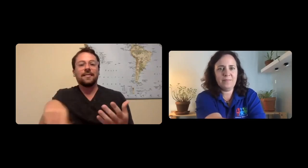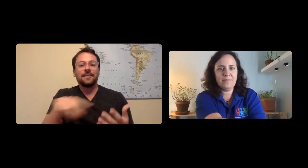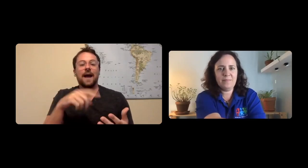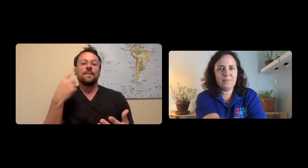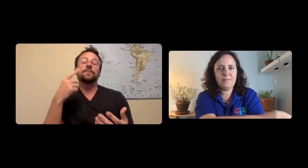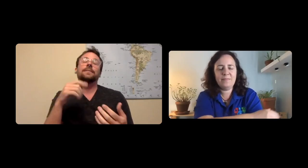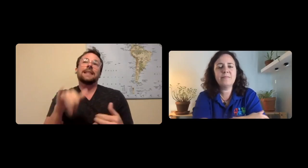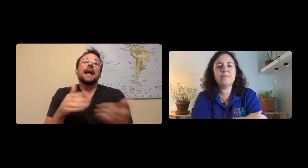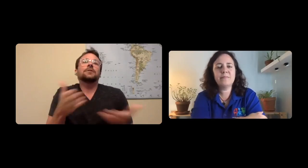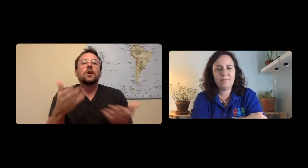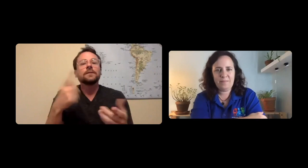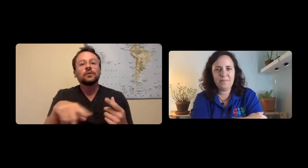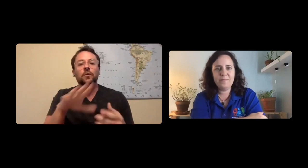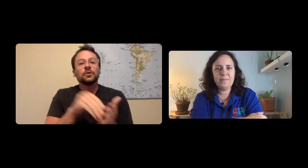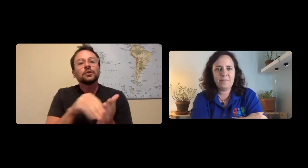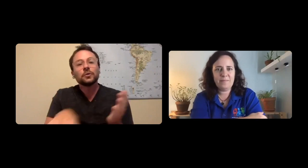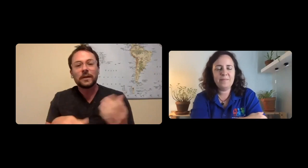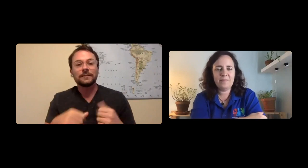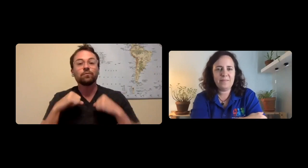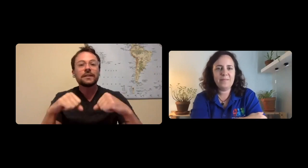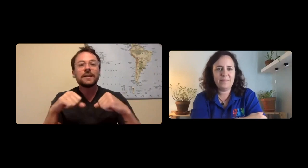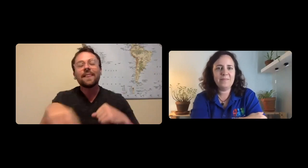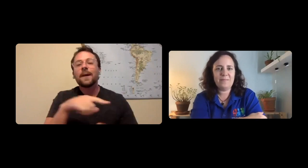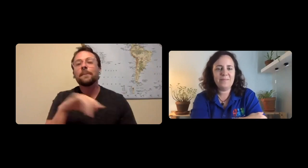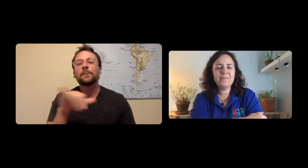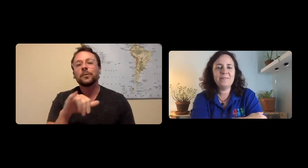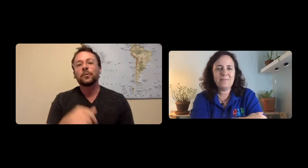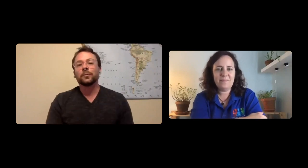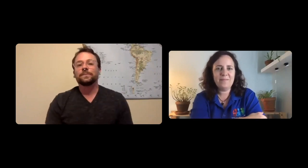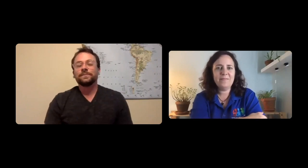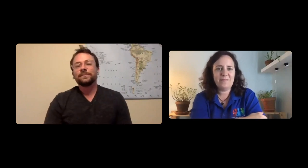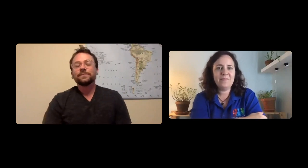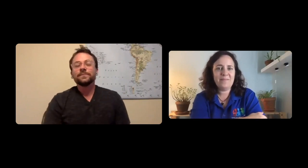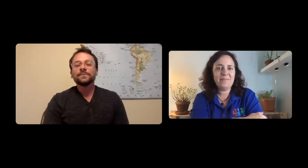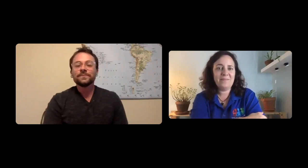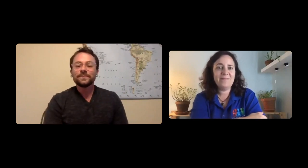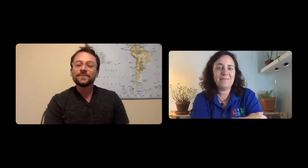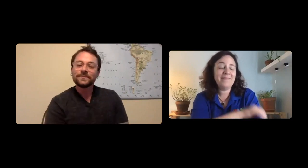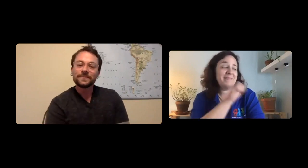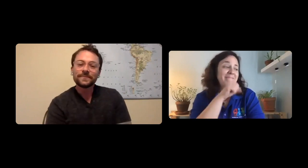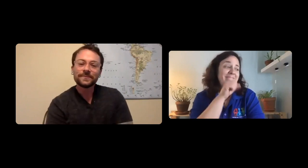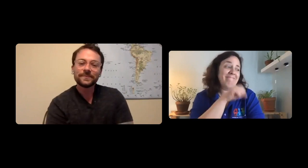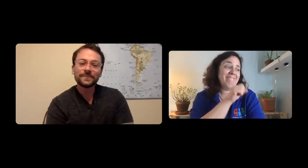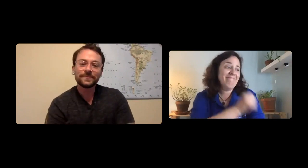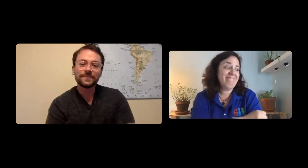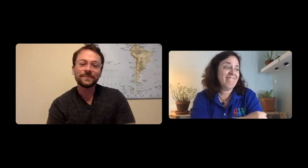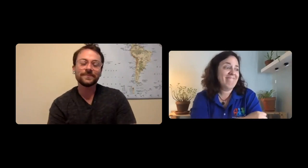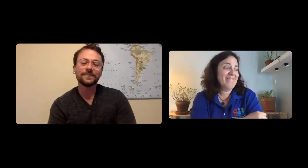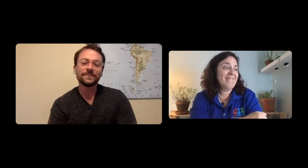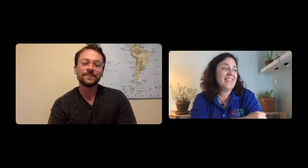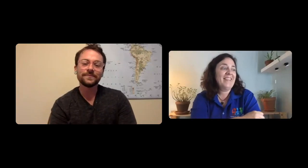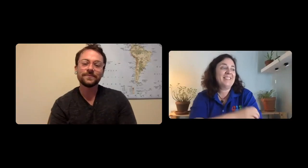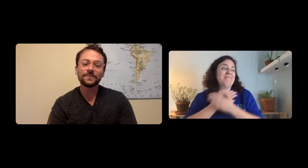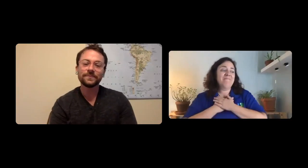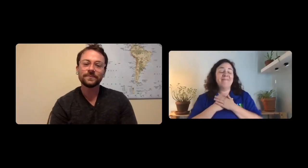And that is really the mission of schools. Is to serve our students and to help them grow into the individuals they would like